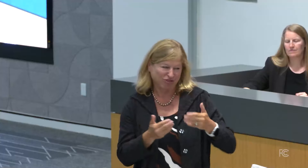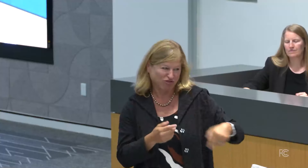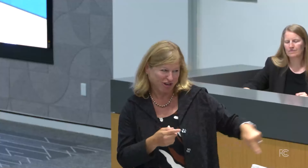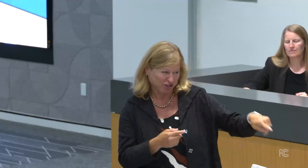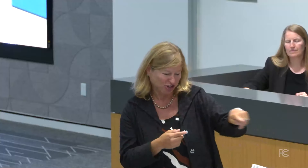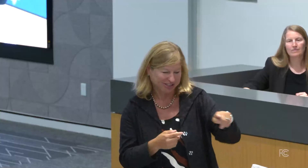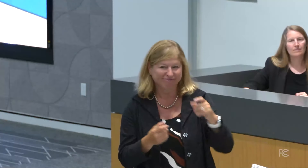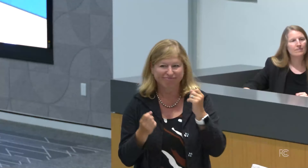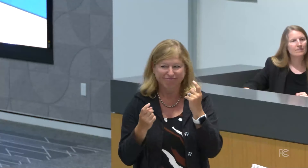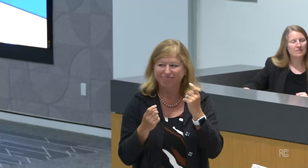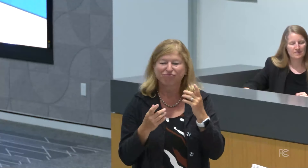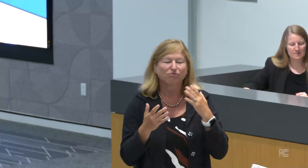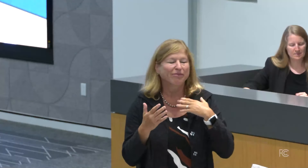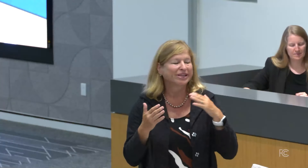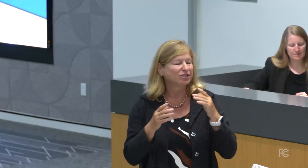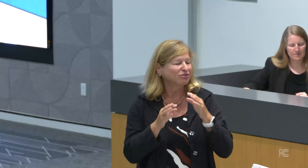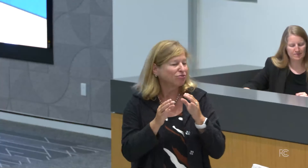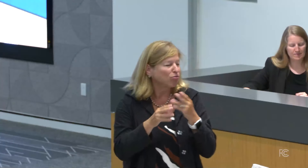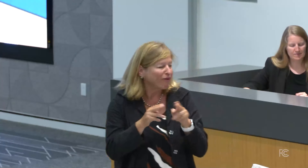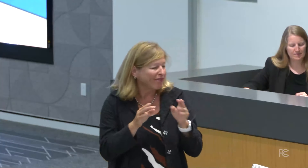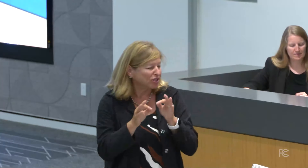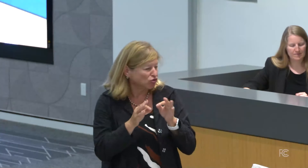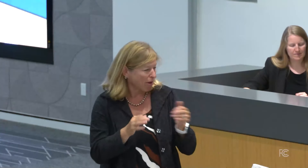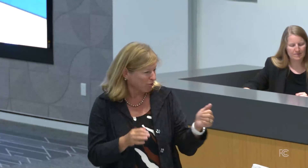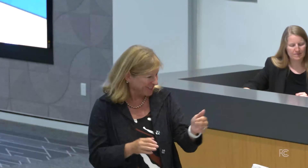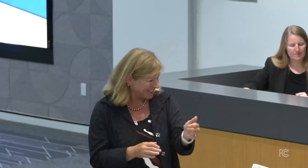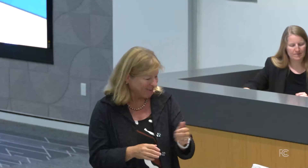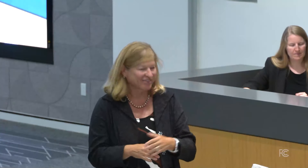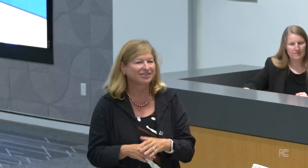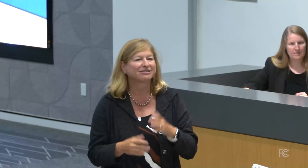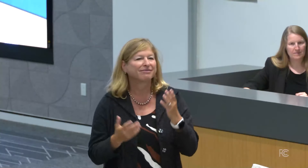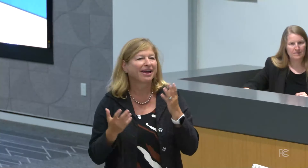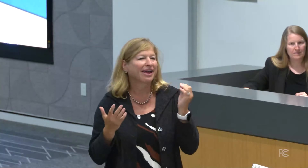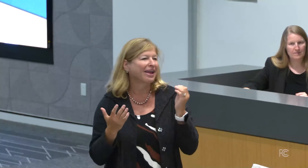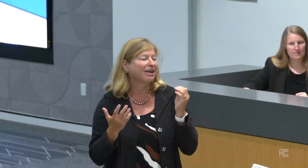ABOUT DVC, RULES, REQUIREMENTS AND SEEING A DEMONSTRATION. WE WOULD NOW LIKE TO HEAR FROM YOU, CONSUMERS AND